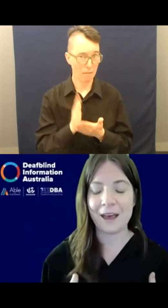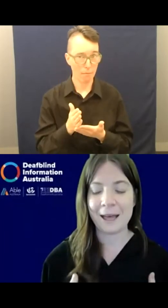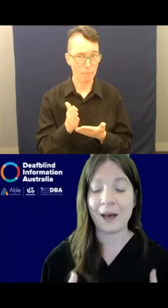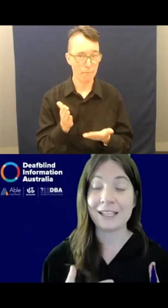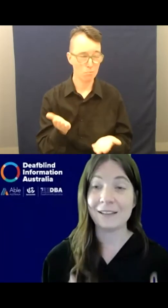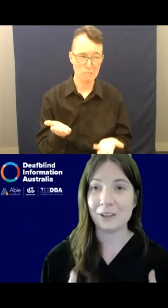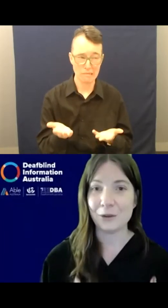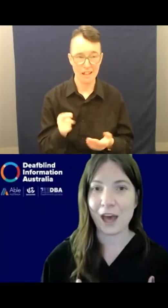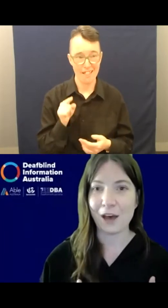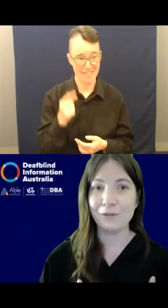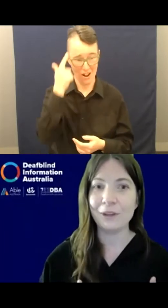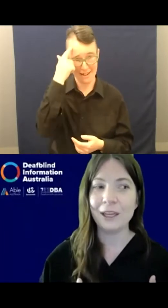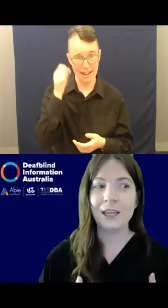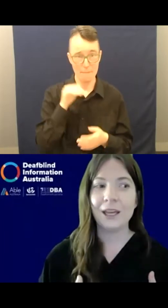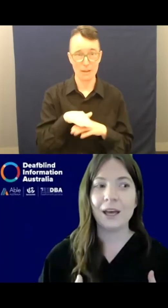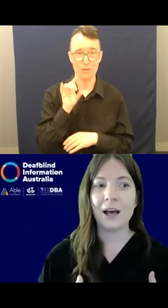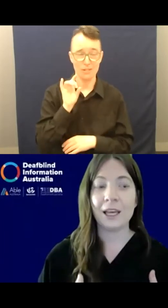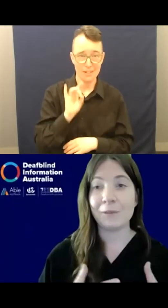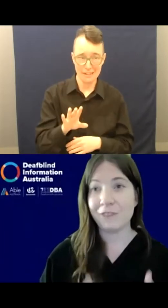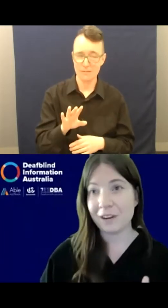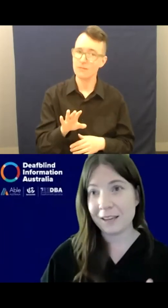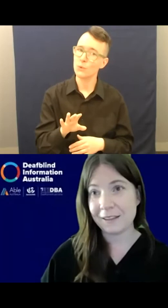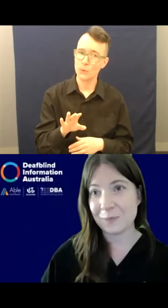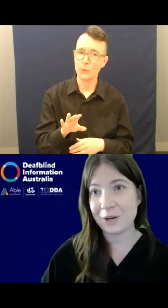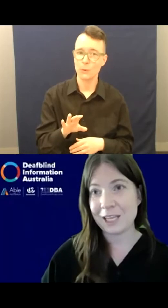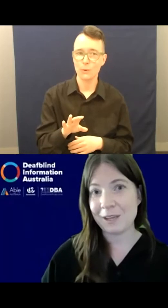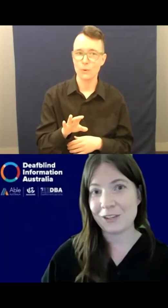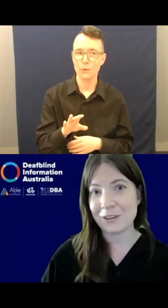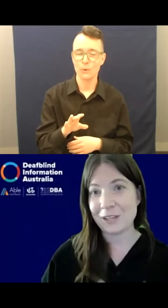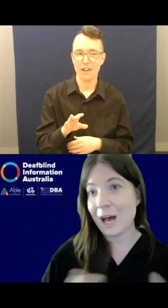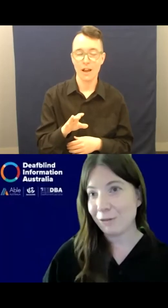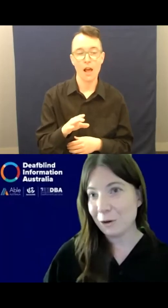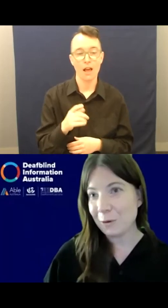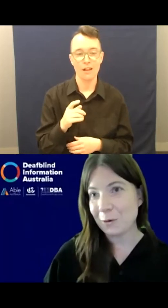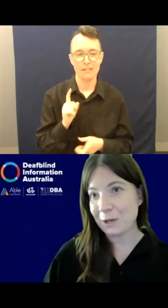ideas that you have can be very easy to bring them into the art room or when you are trying